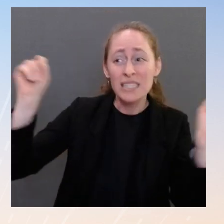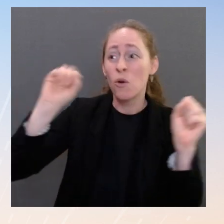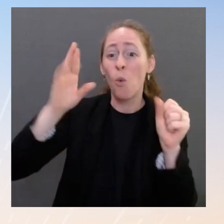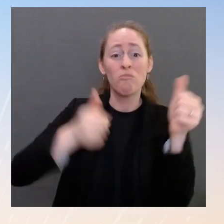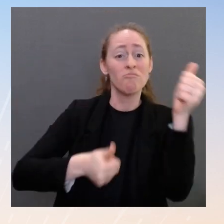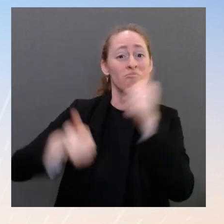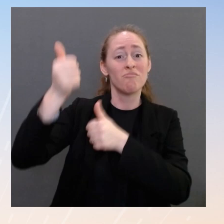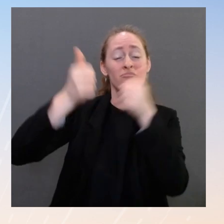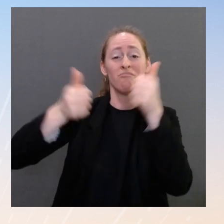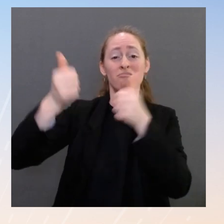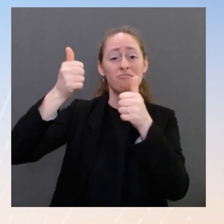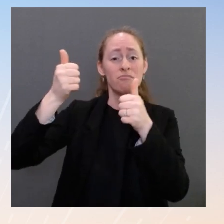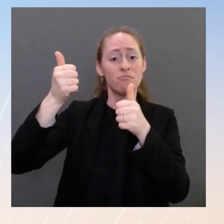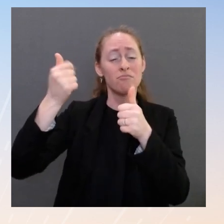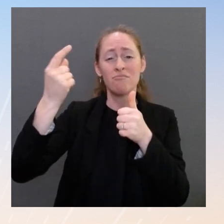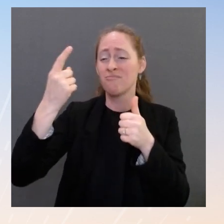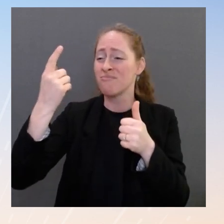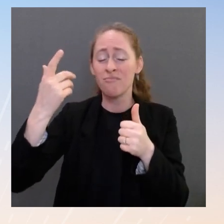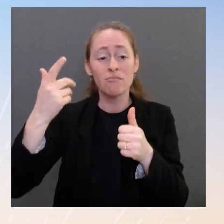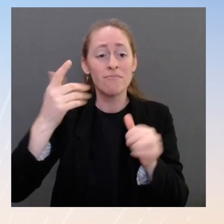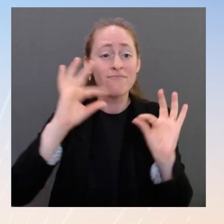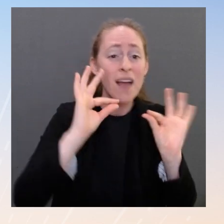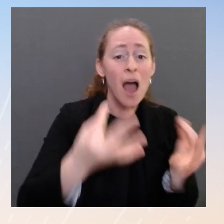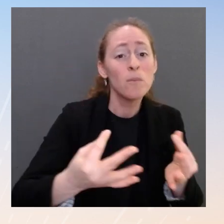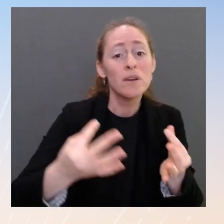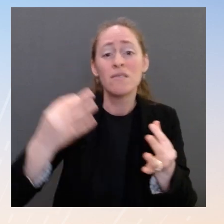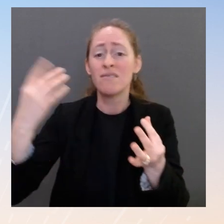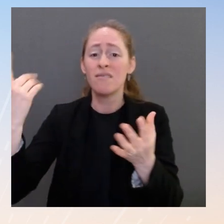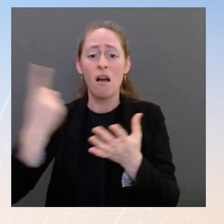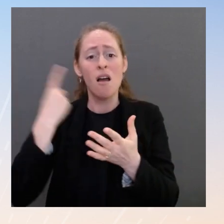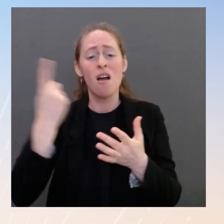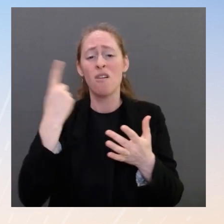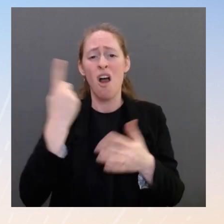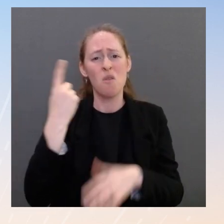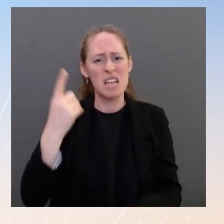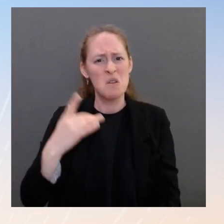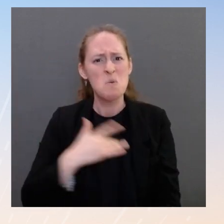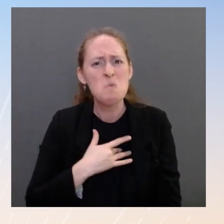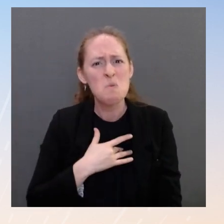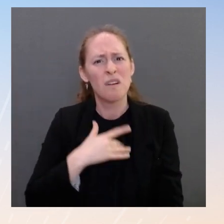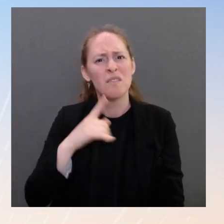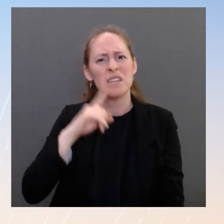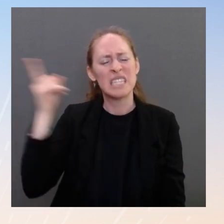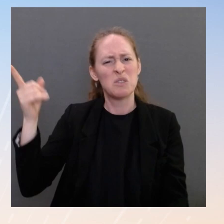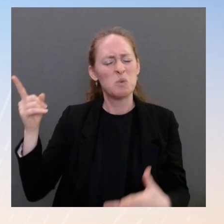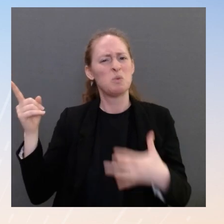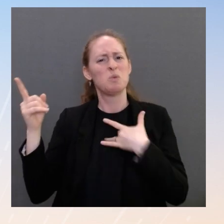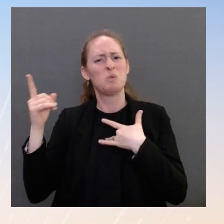of someone who's being detained, that impacts them personally. But this had been negotiated -- in negotiations for months.